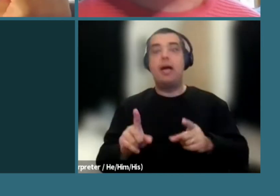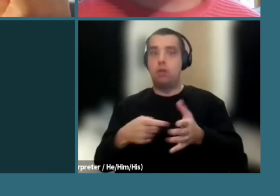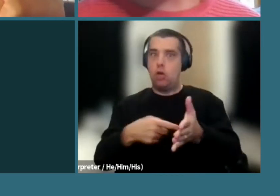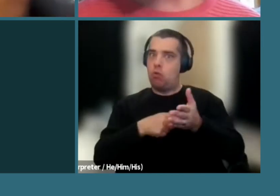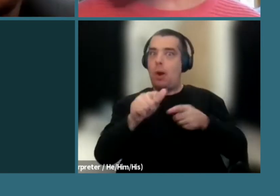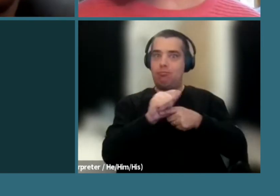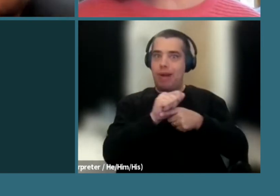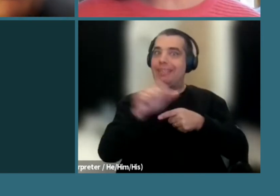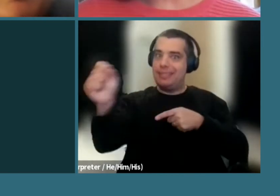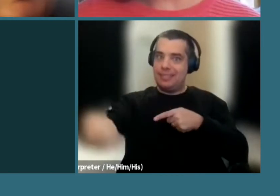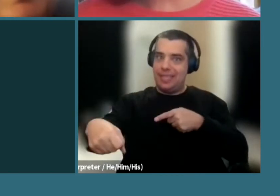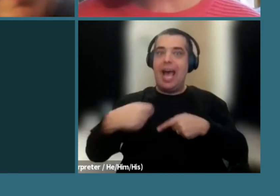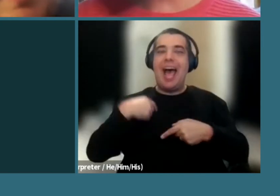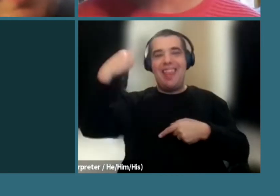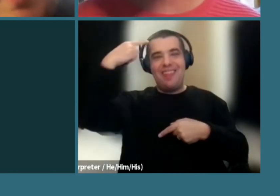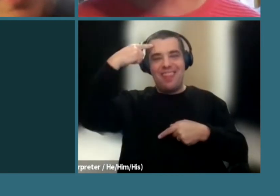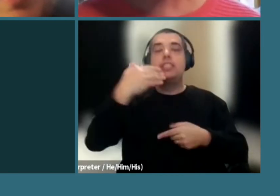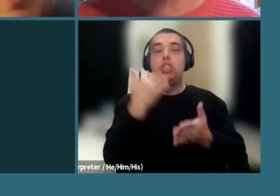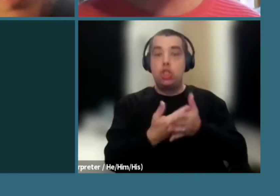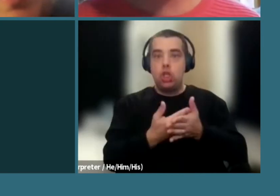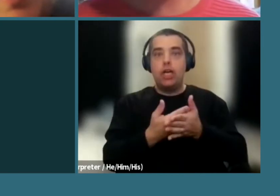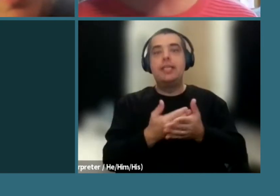And I think it's good to not try to compare yourself to other people